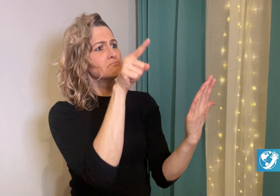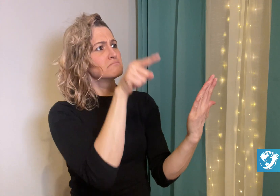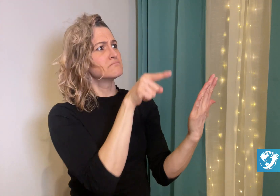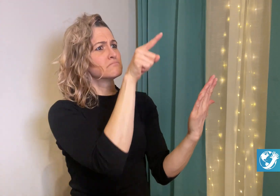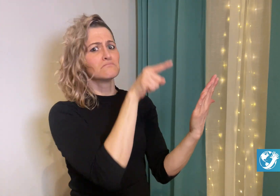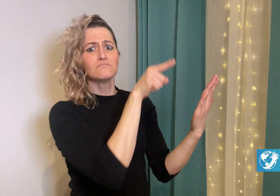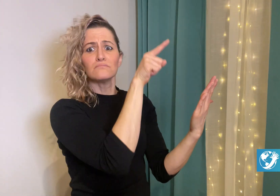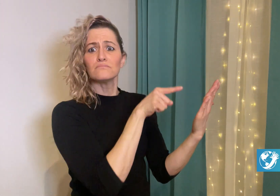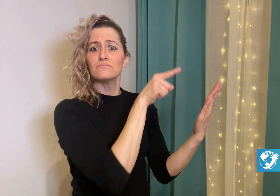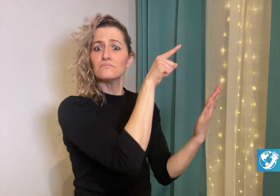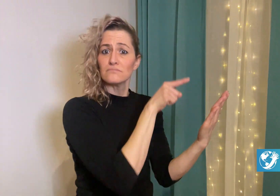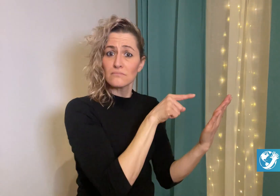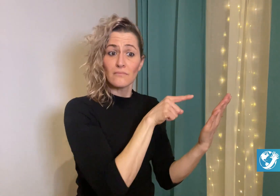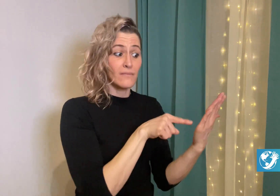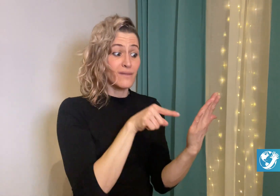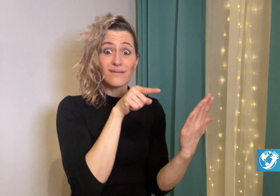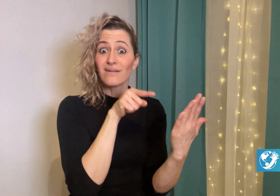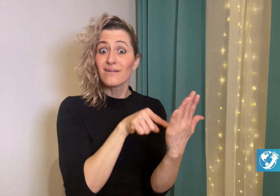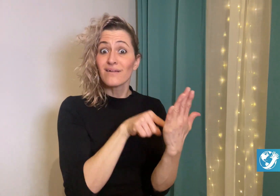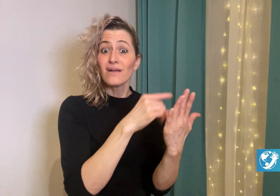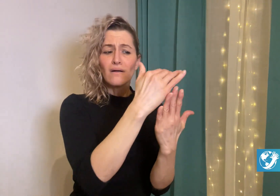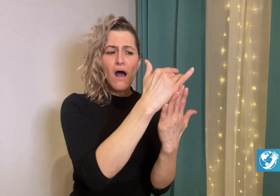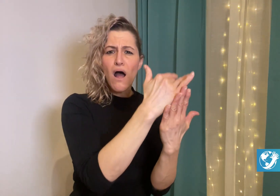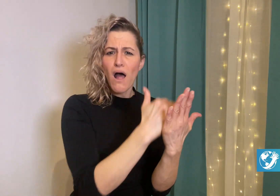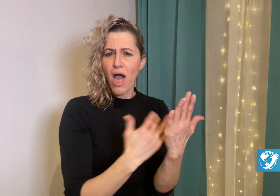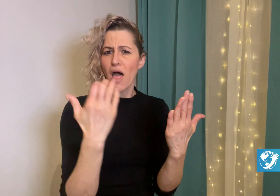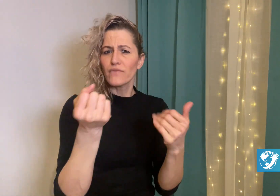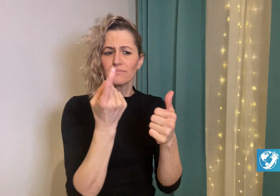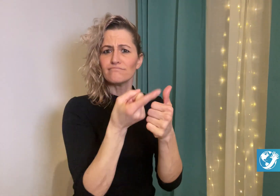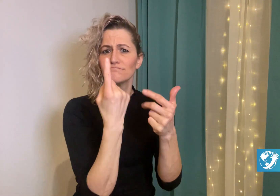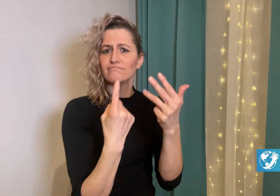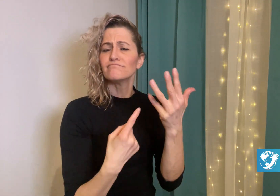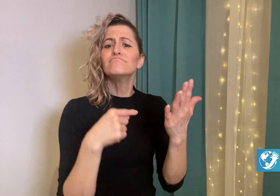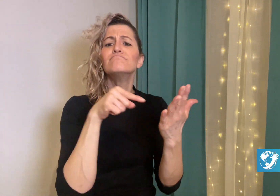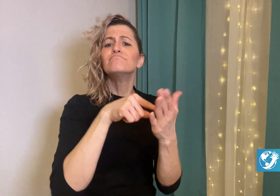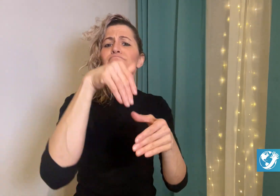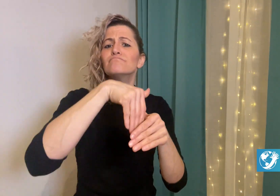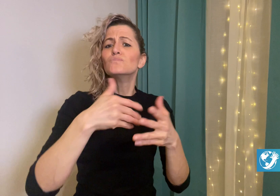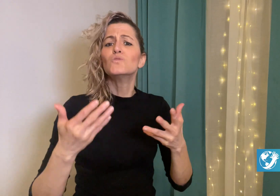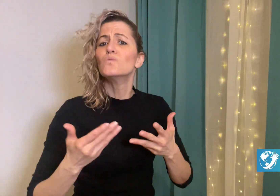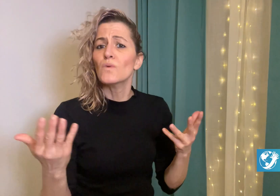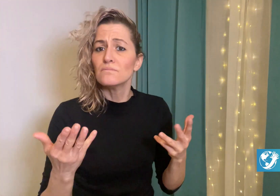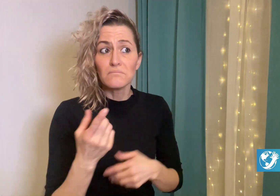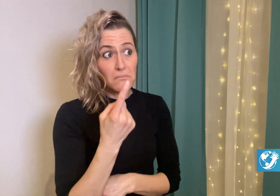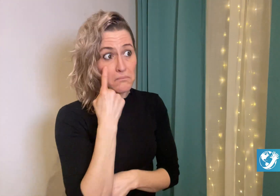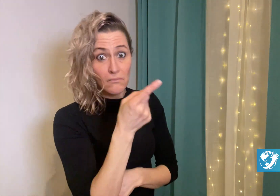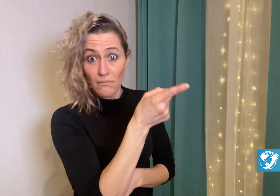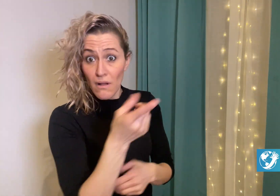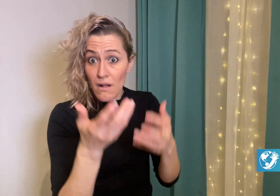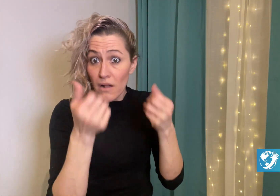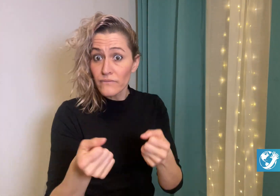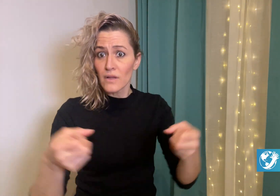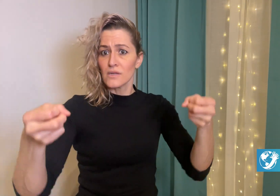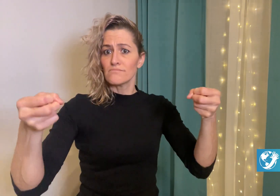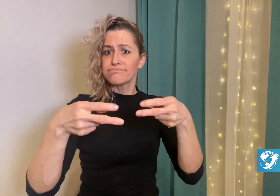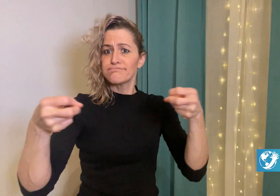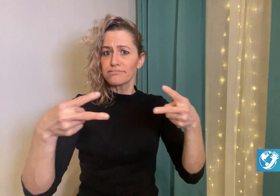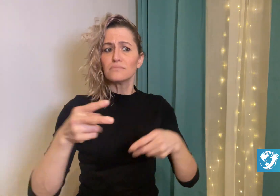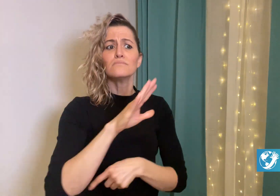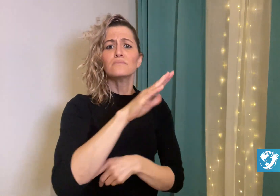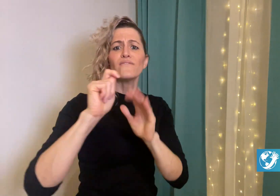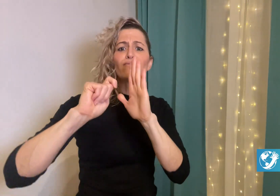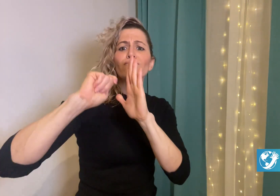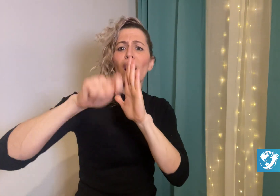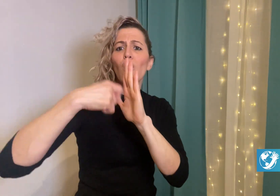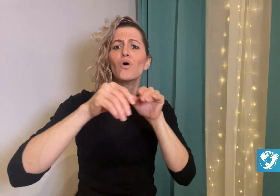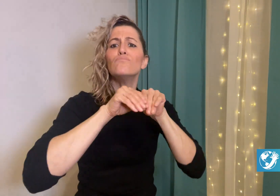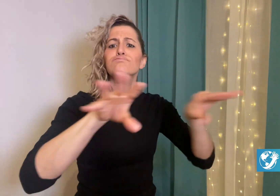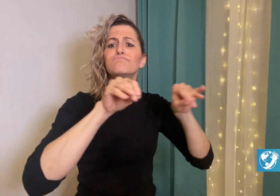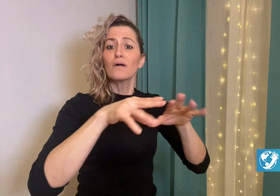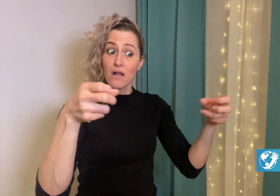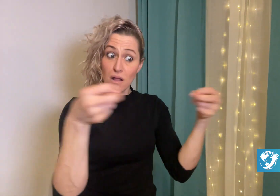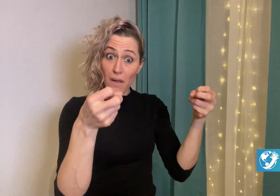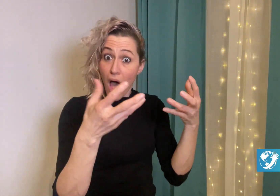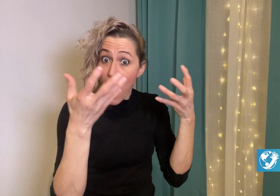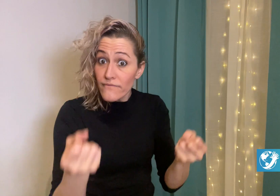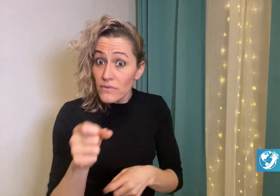The WAI criteria includes captions on all videos, appropriate color coding,